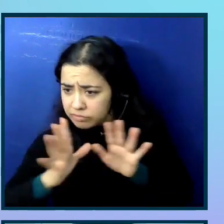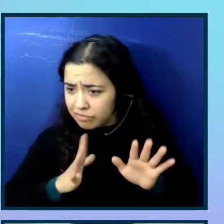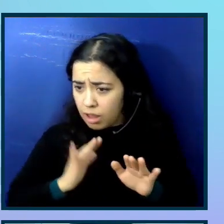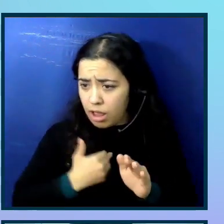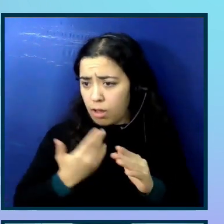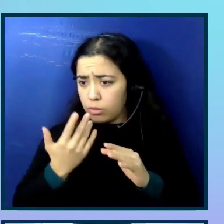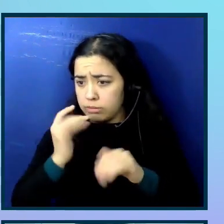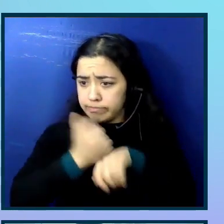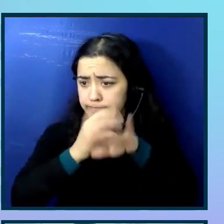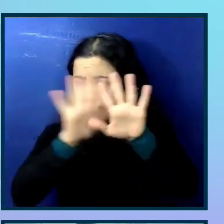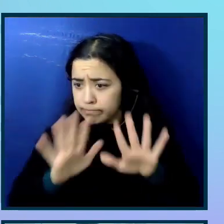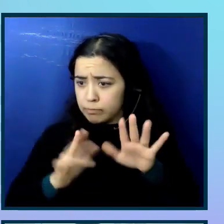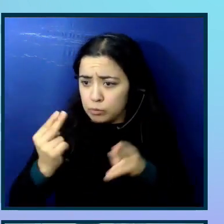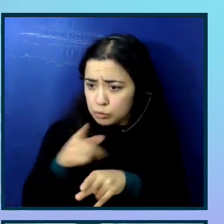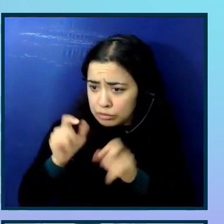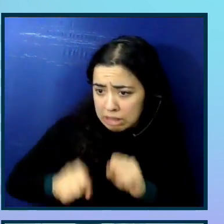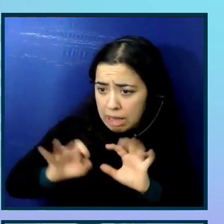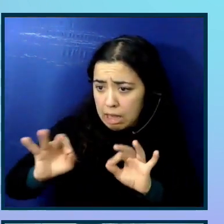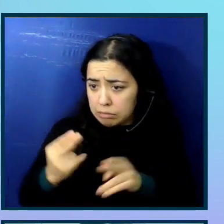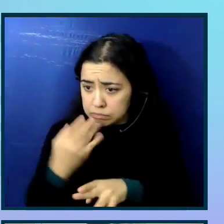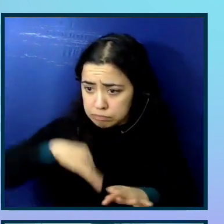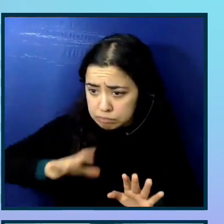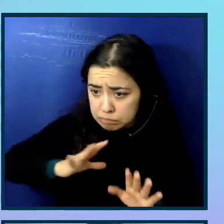usable and useful and evaluative work,